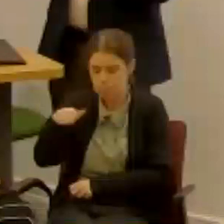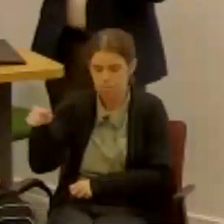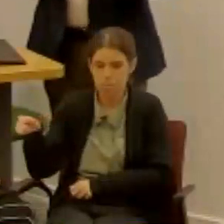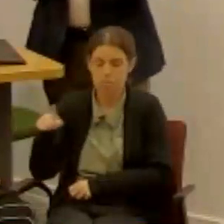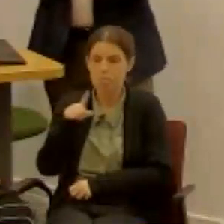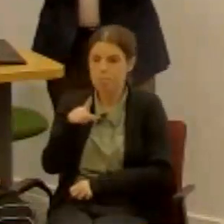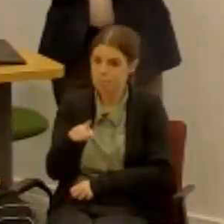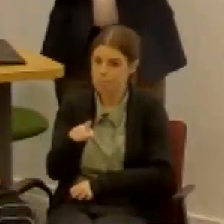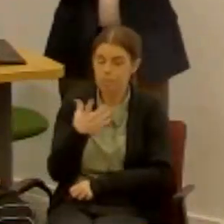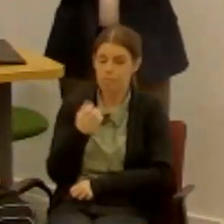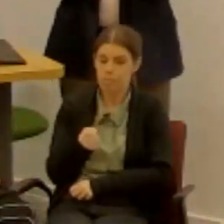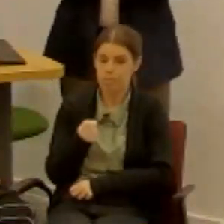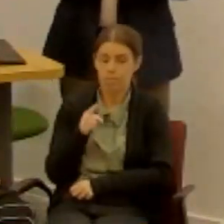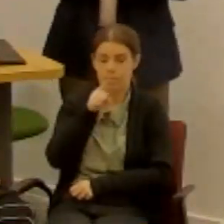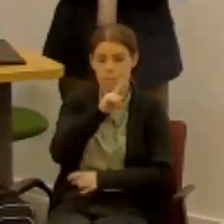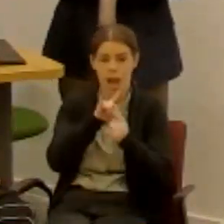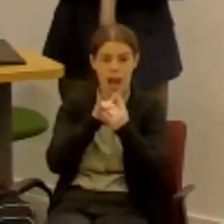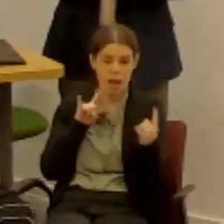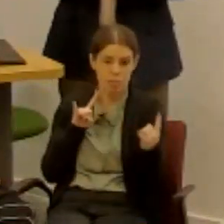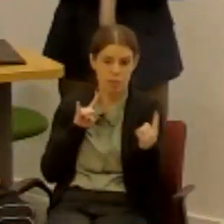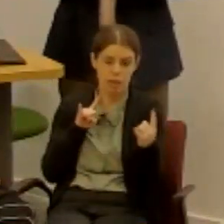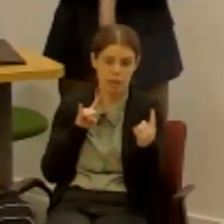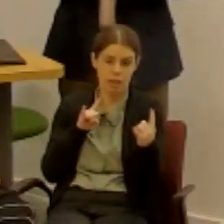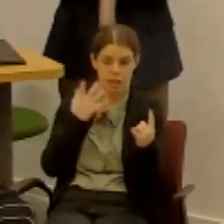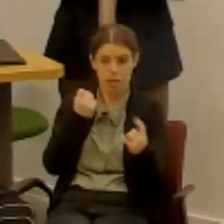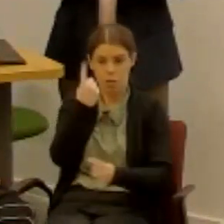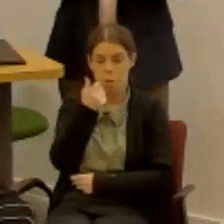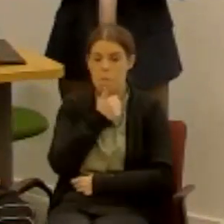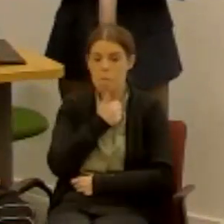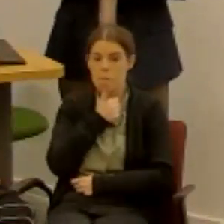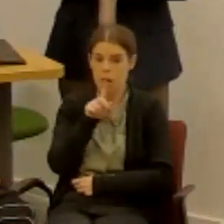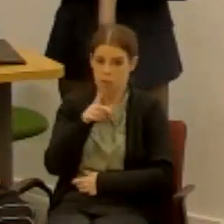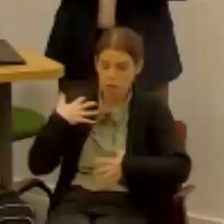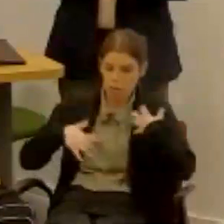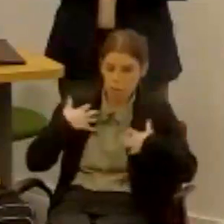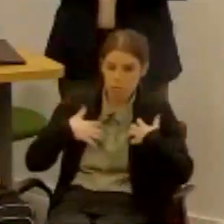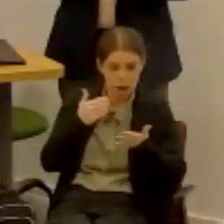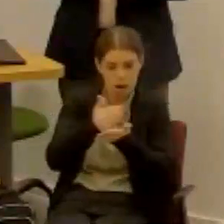They were fortunate that up in Hampden there's a man who's very interested in gathering information